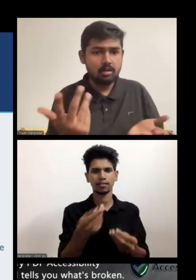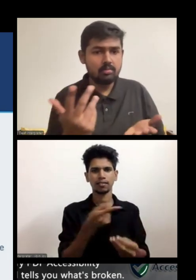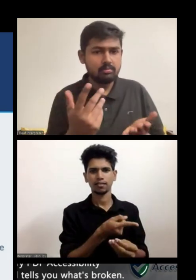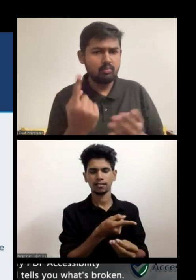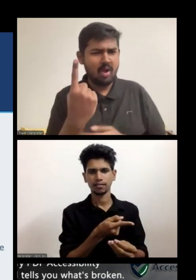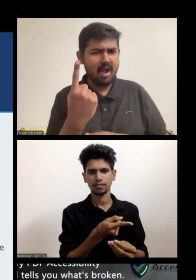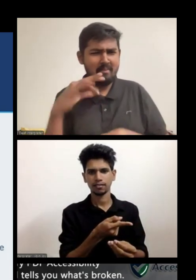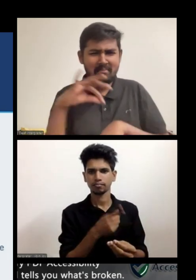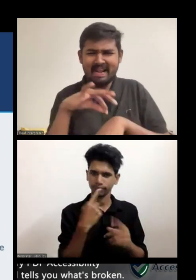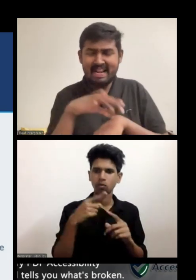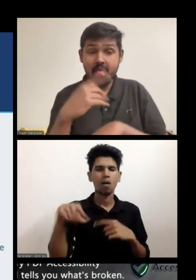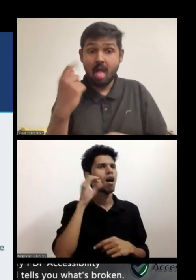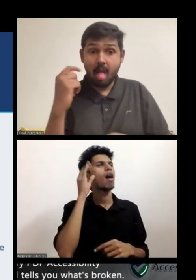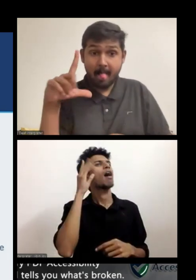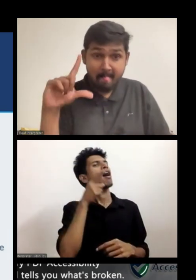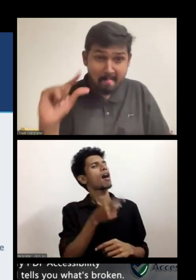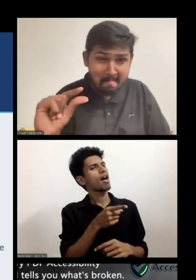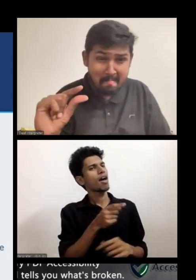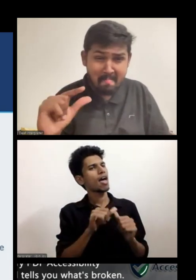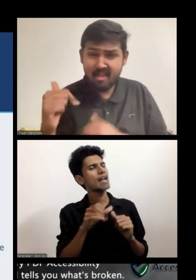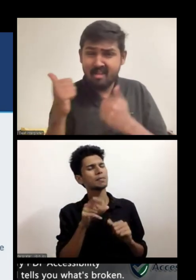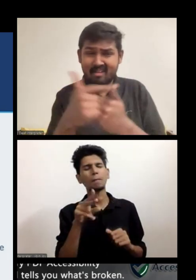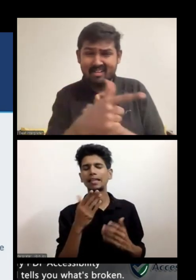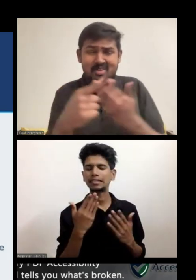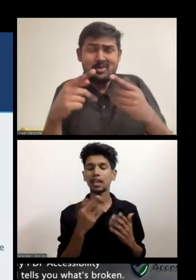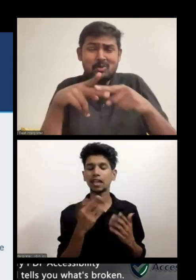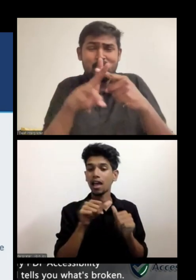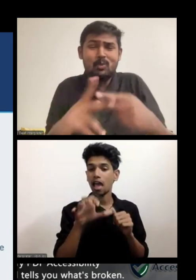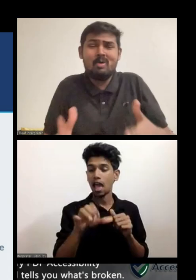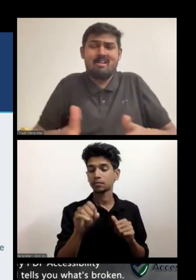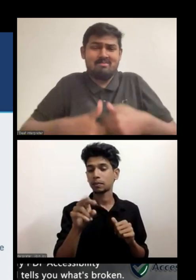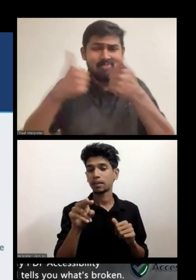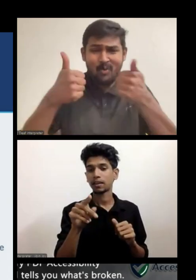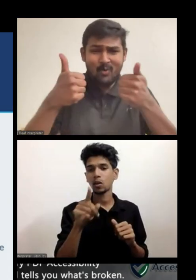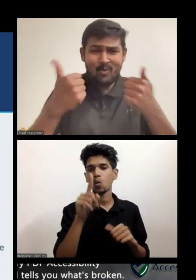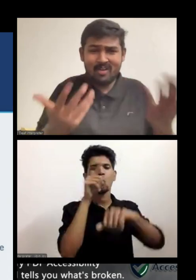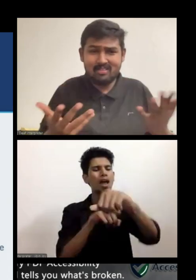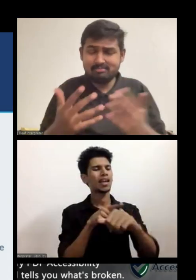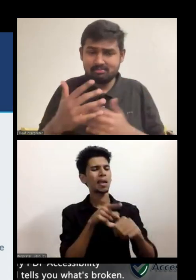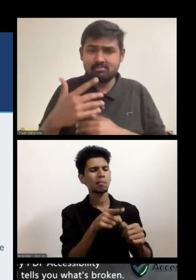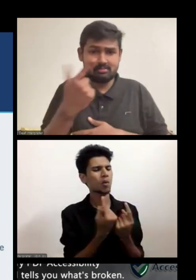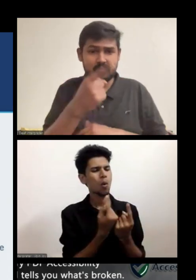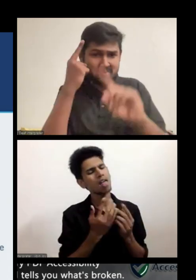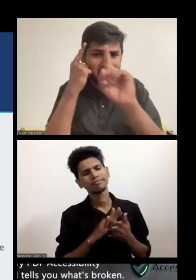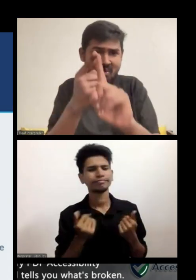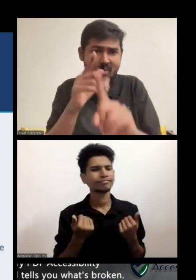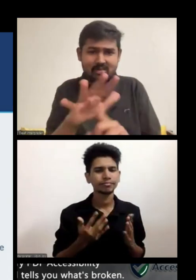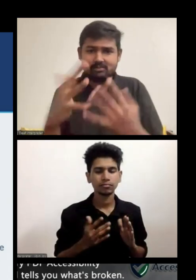So it is not accessibility is not about just a one time audit process that you have achieved a compliance and you can just sit back.